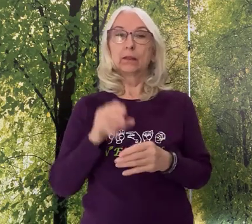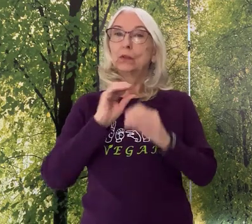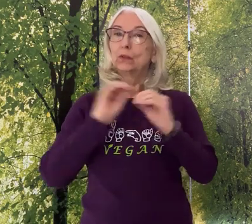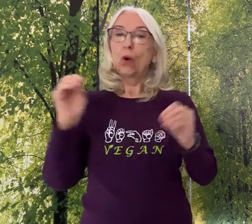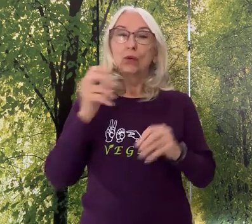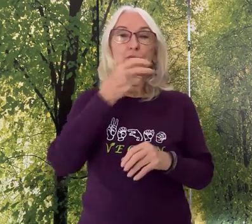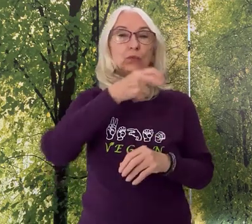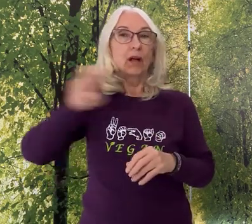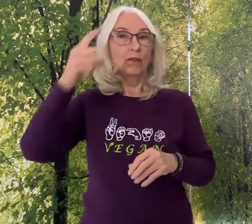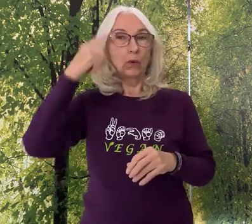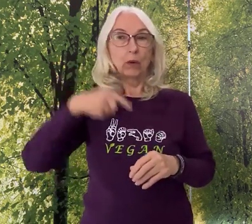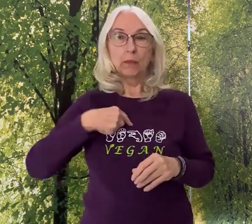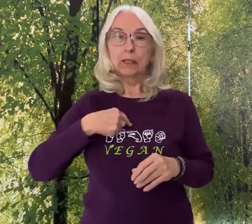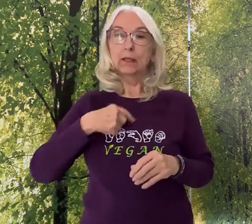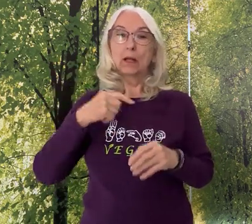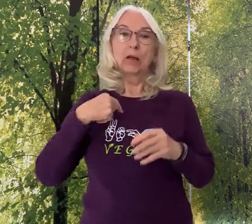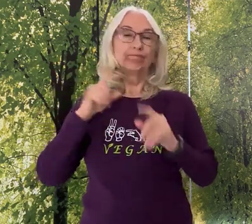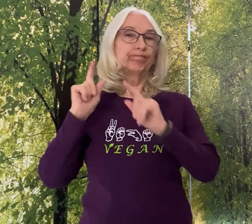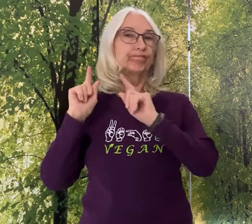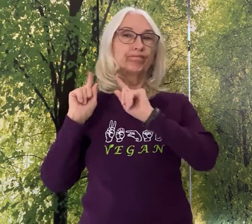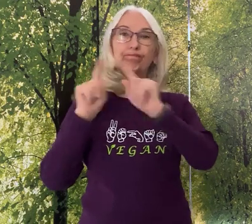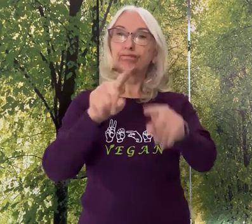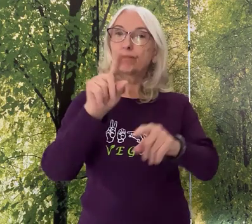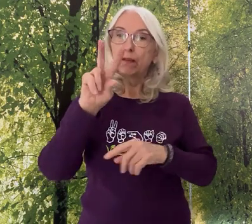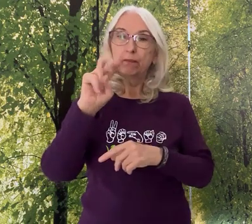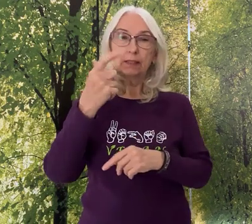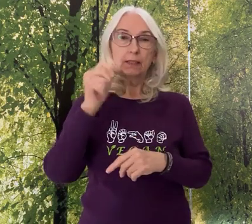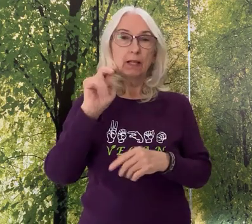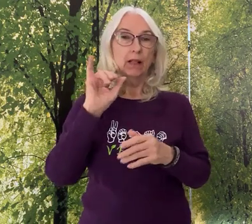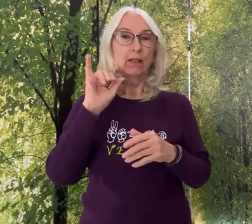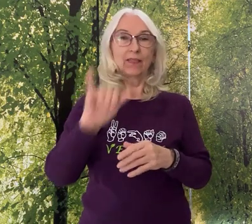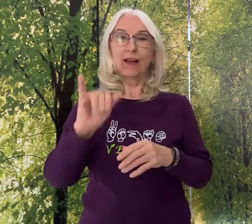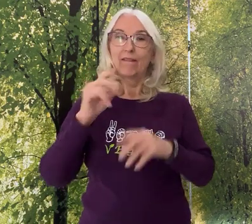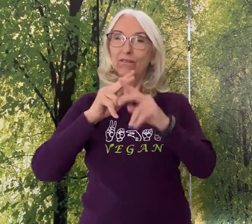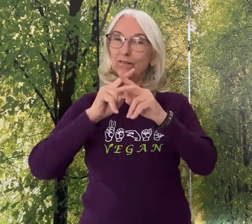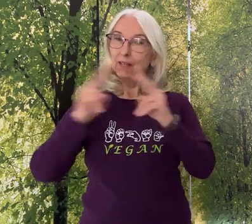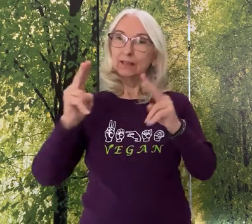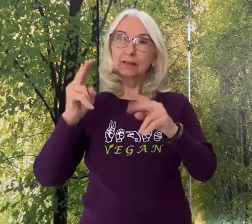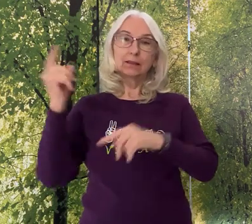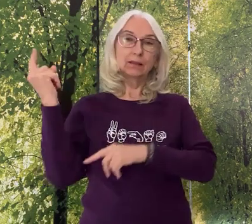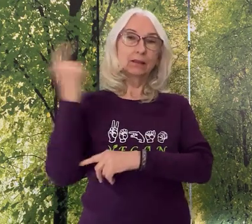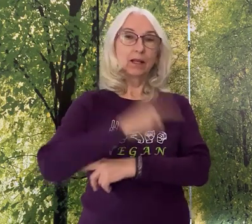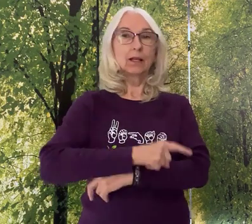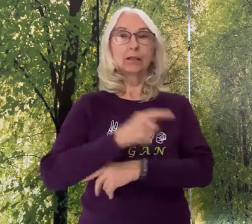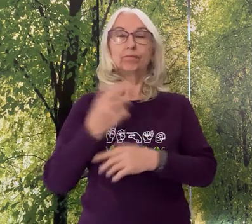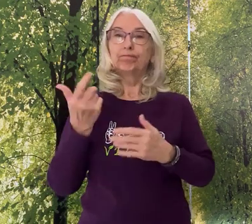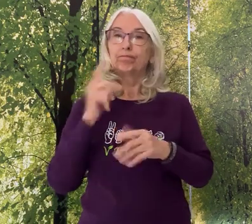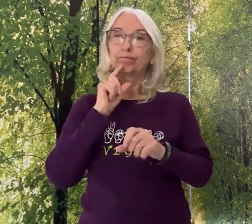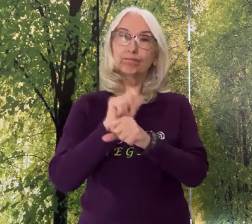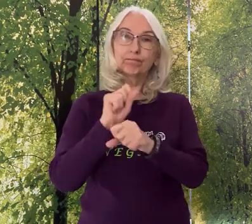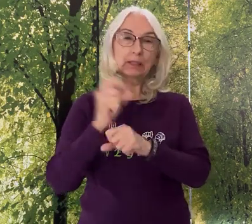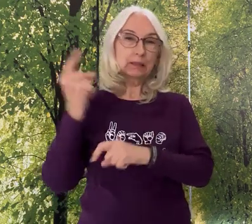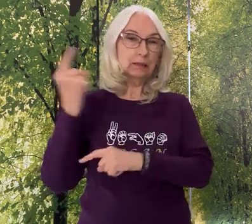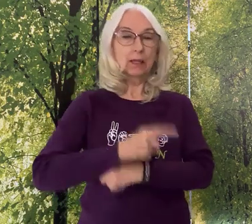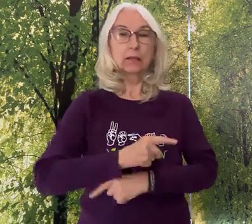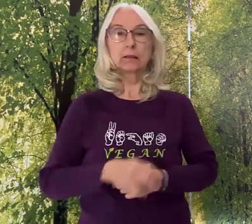No ‘transitioning’ for me—I went vegan that very day!